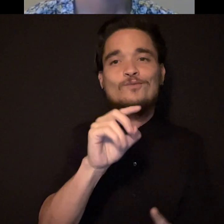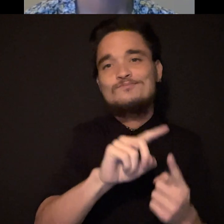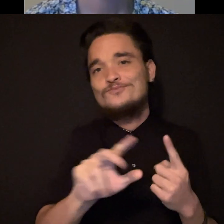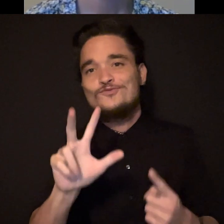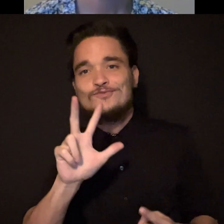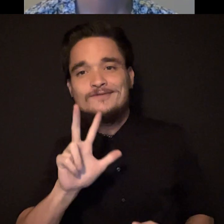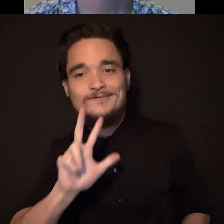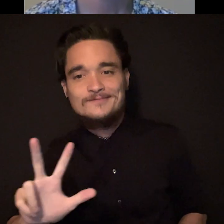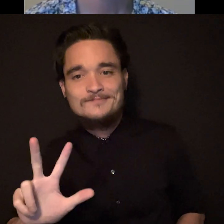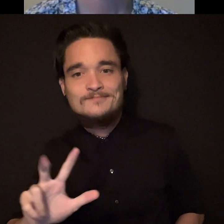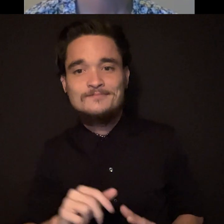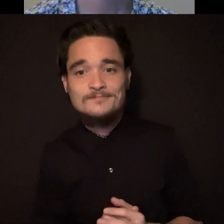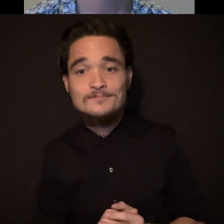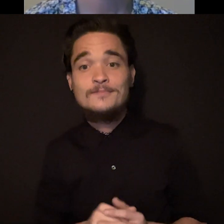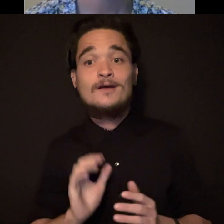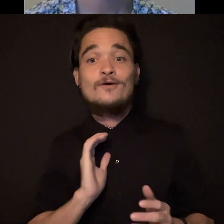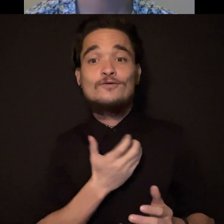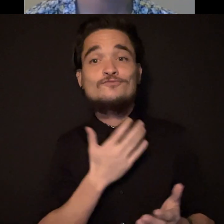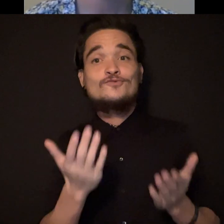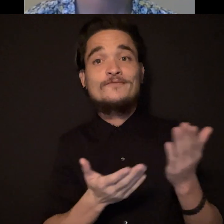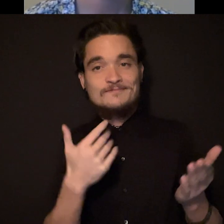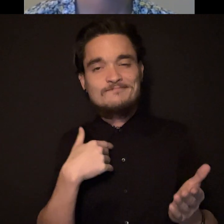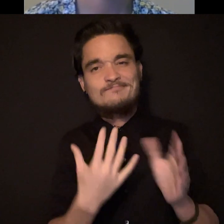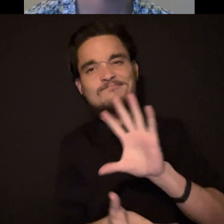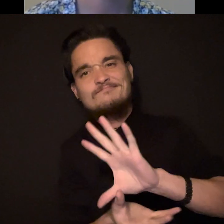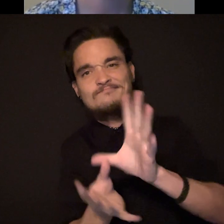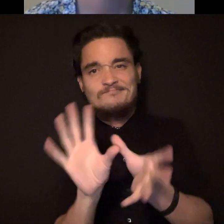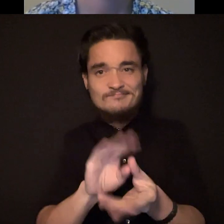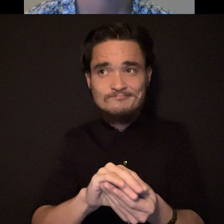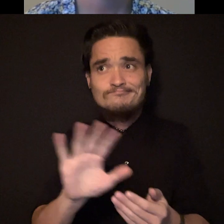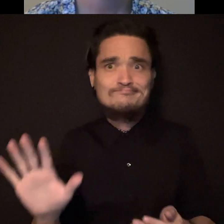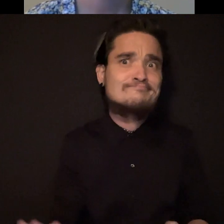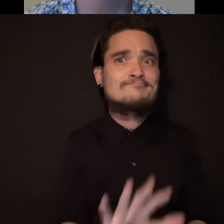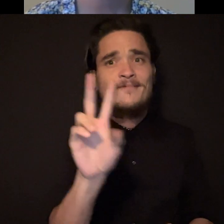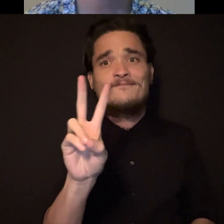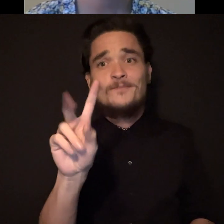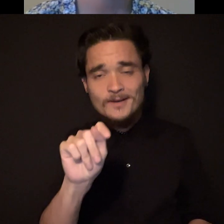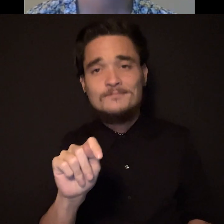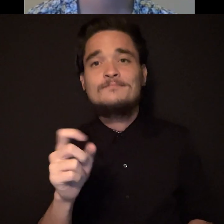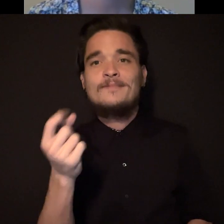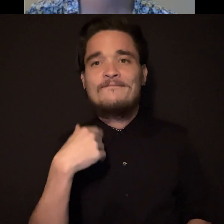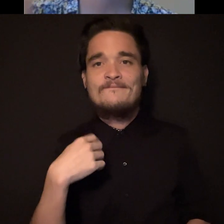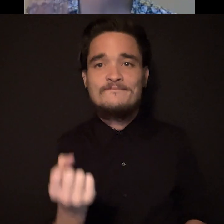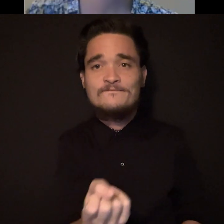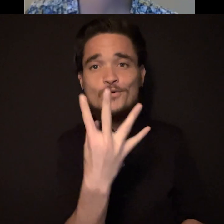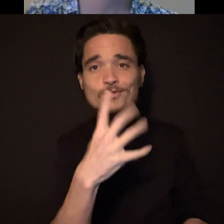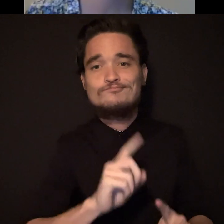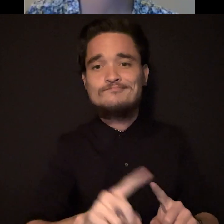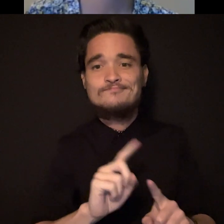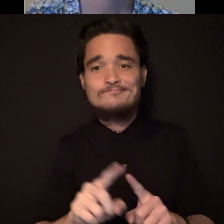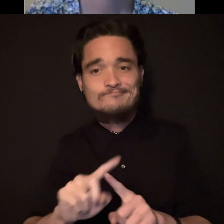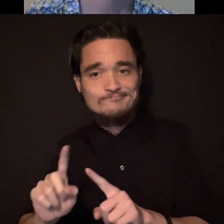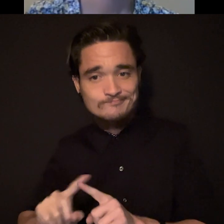Children's Integrated Services serves all parts of Vermont. We have four different integrated services.